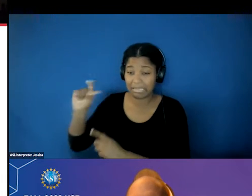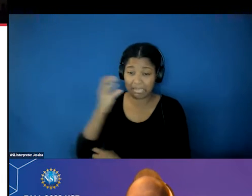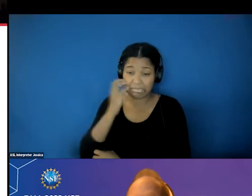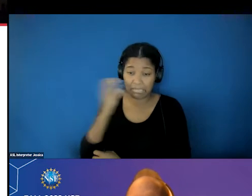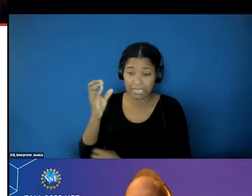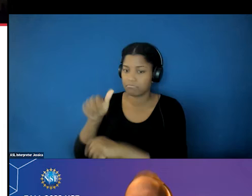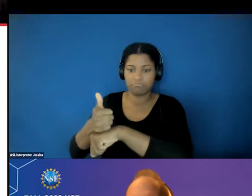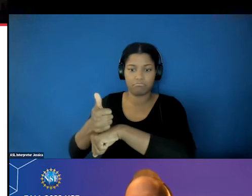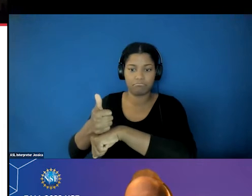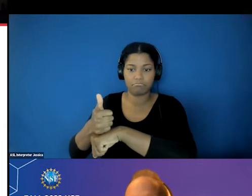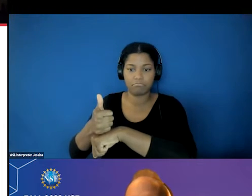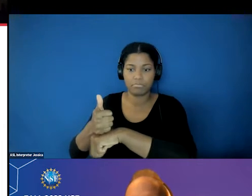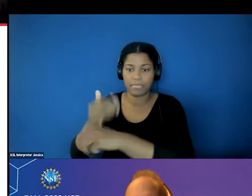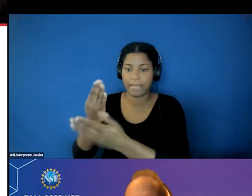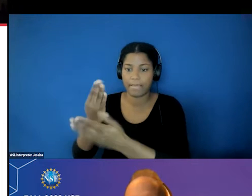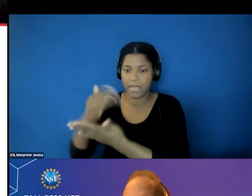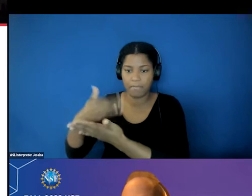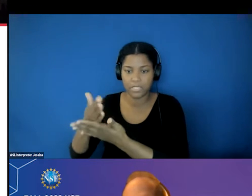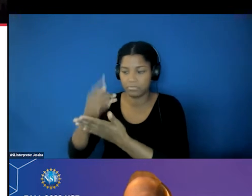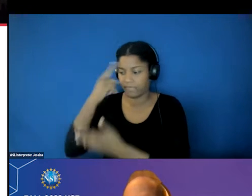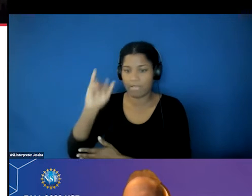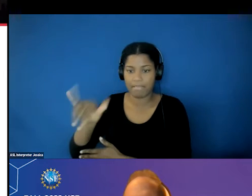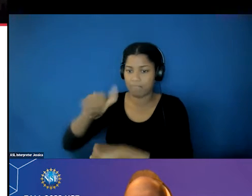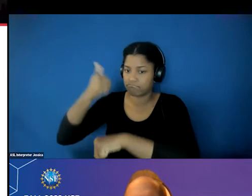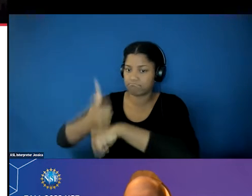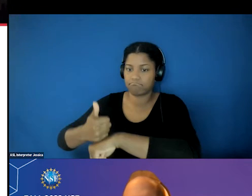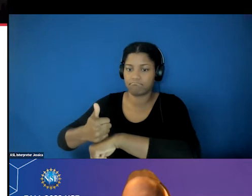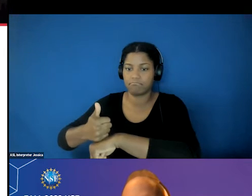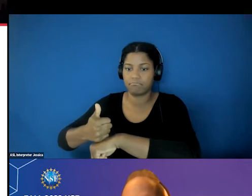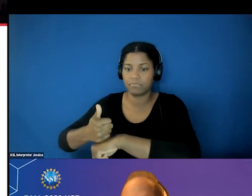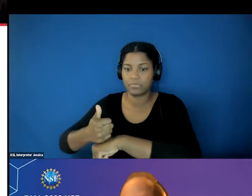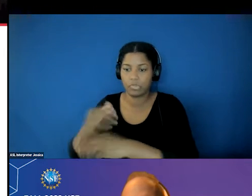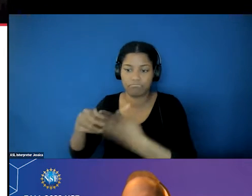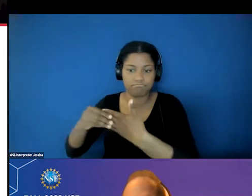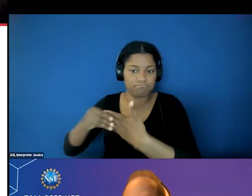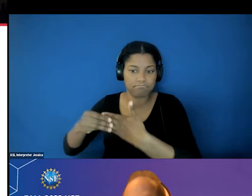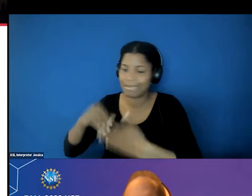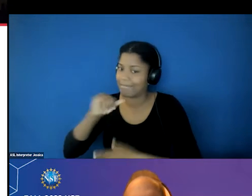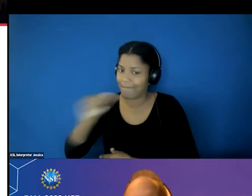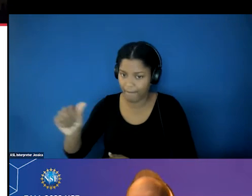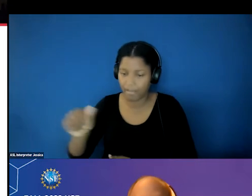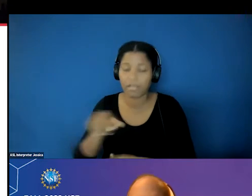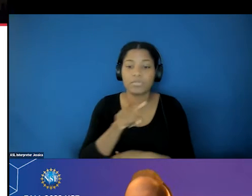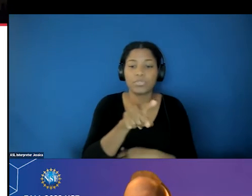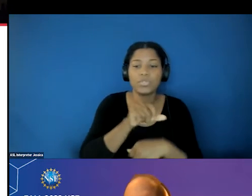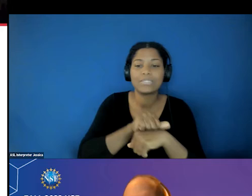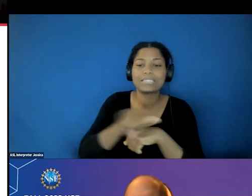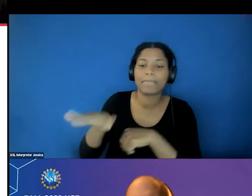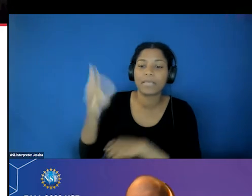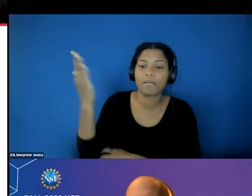That is the budget for the program is fixed. So, when you submit a proposal and it, for example, it,